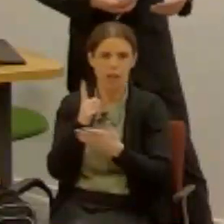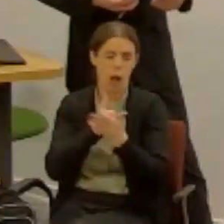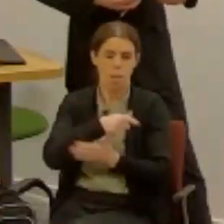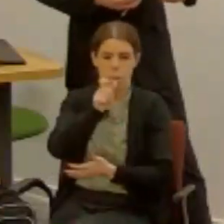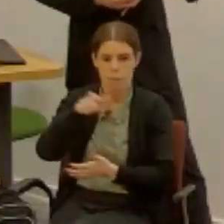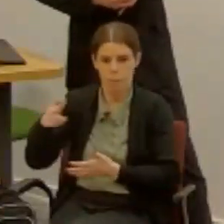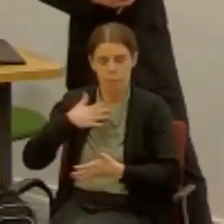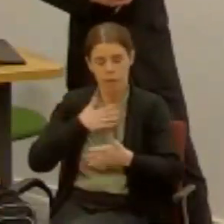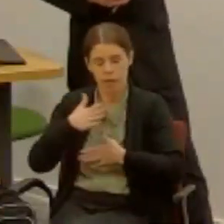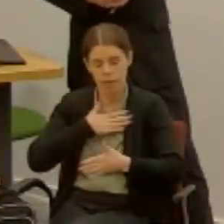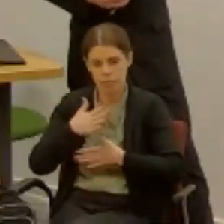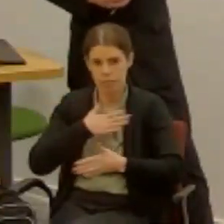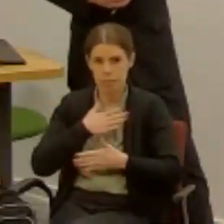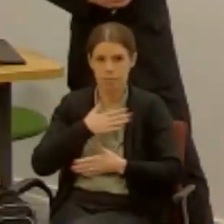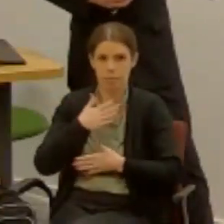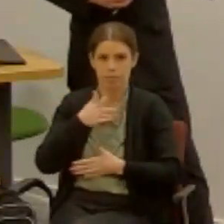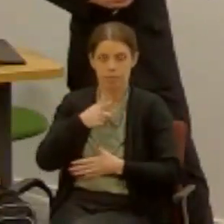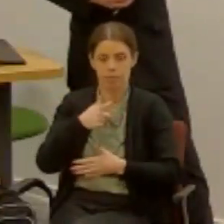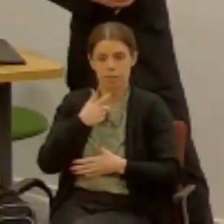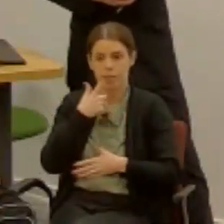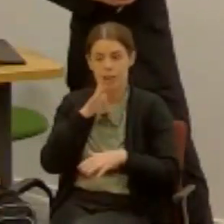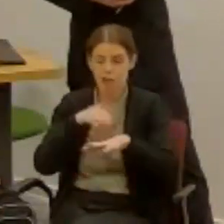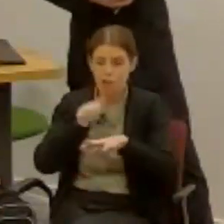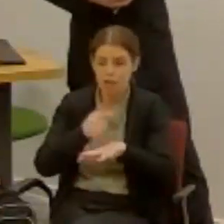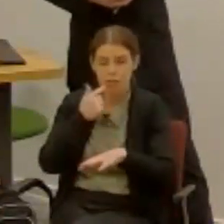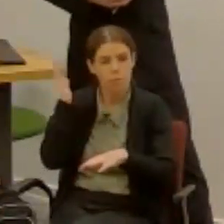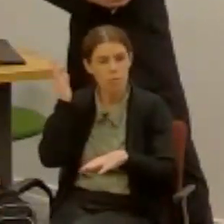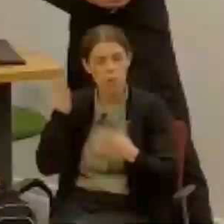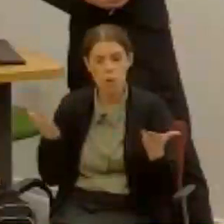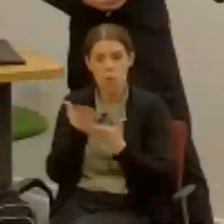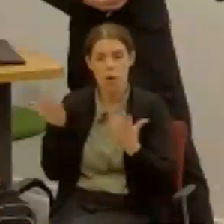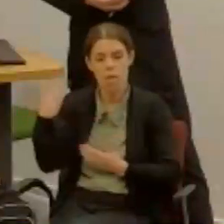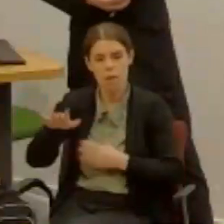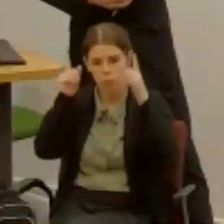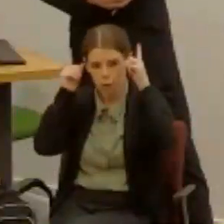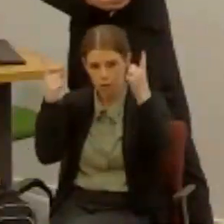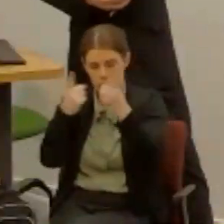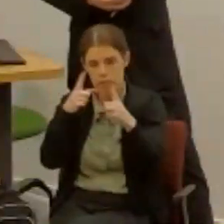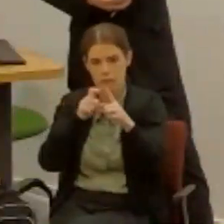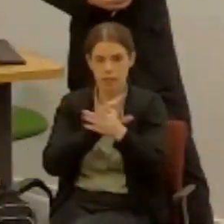The idea about an inaugural Christmas lecture came from University of Edinburgh for a number of years.